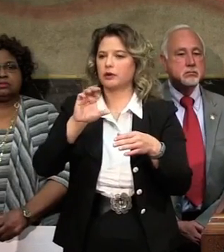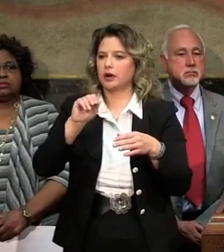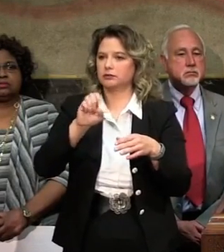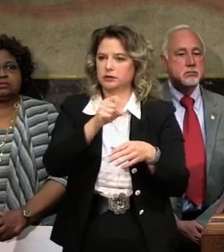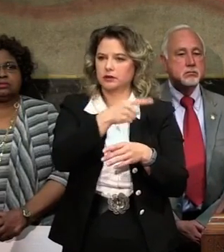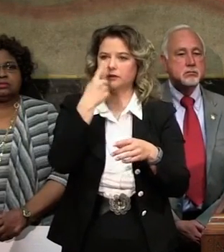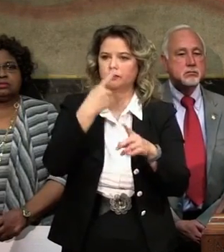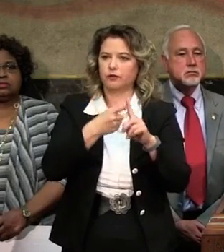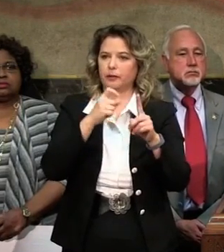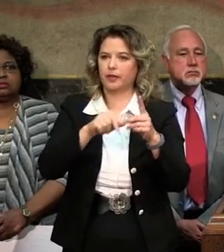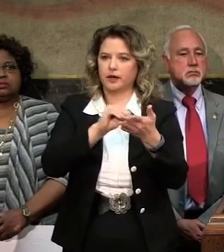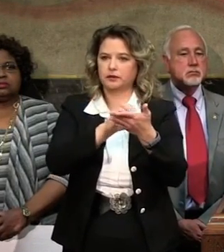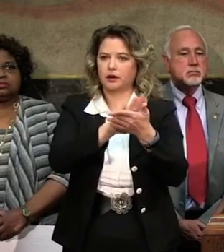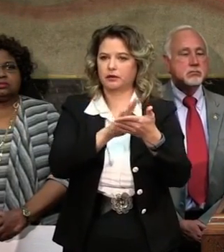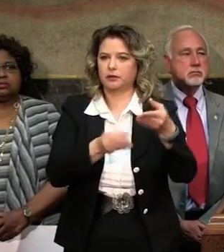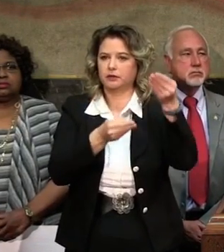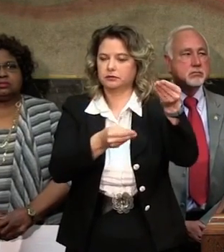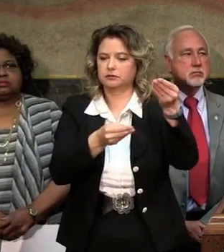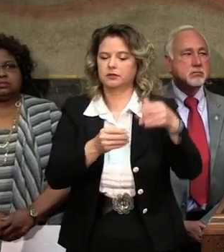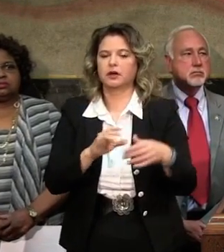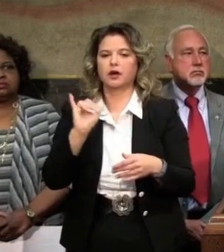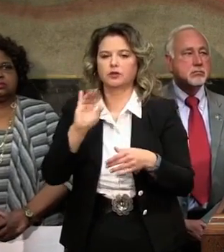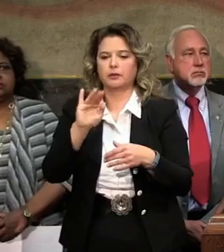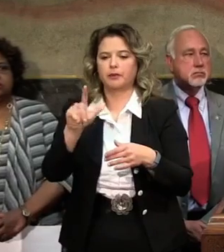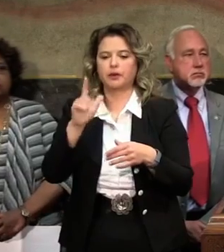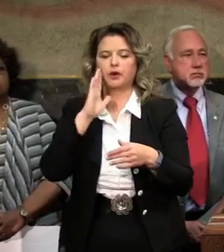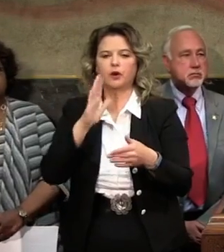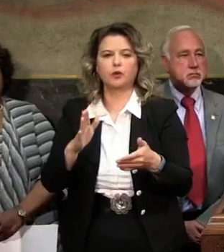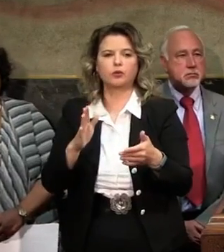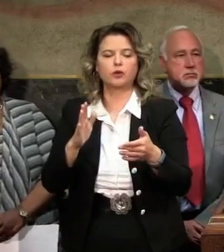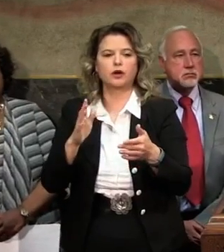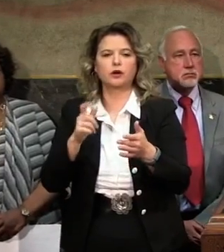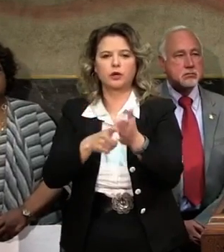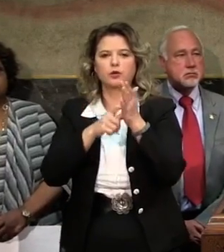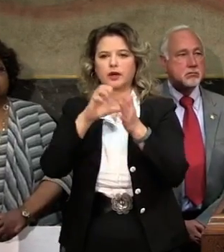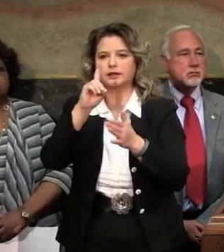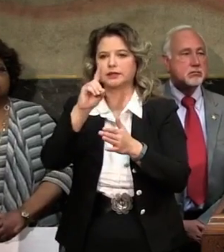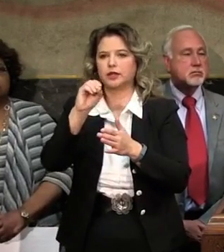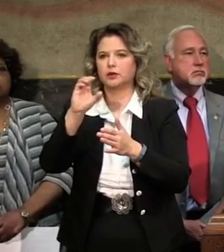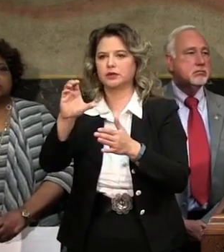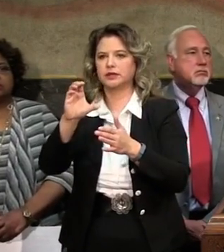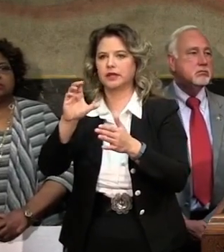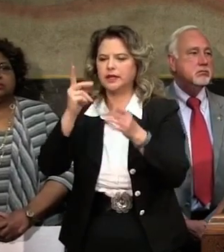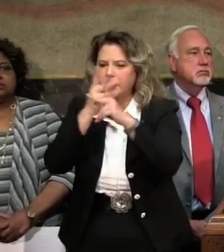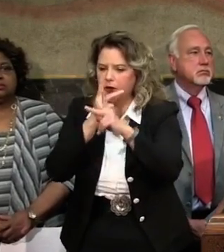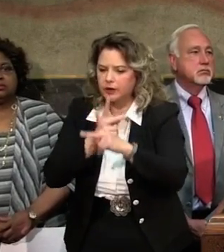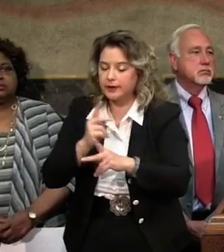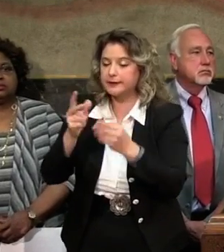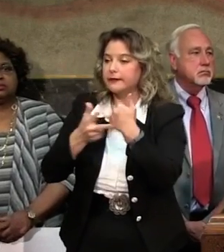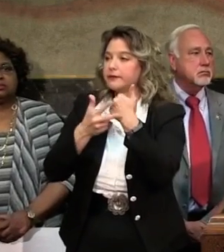also include a requirement that do see calculates savings and that we reinvest those savings in a substantial amount